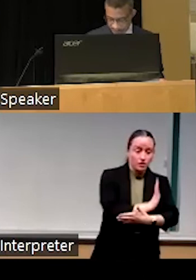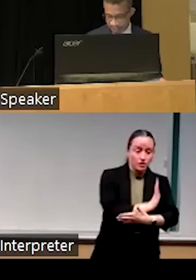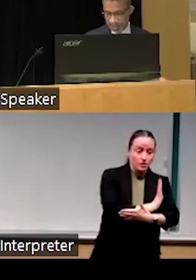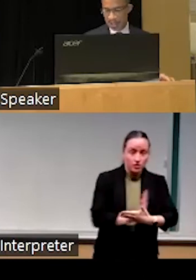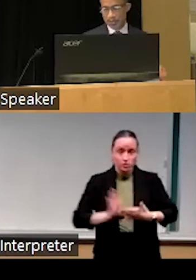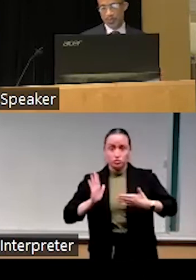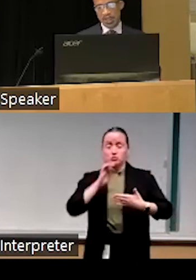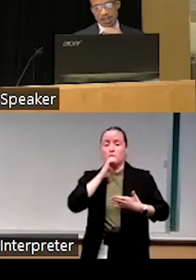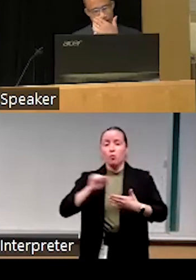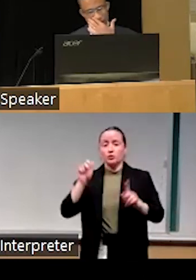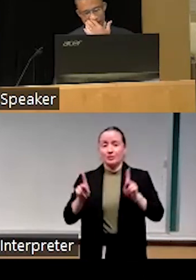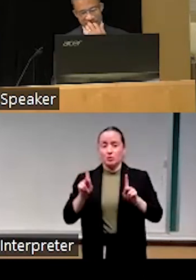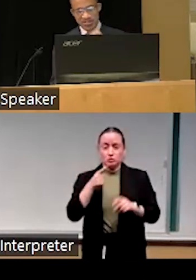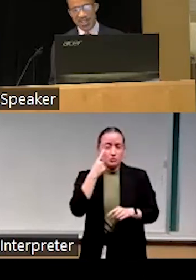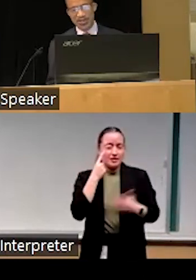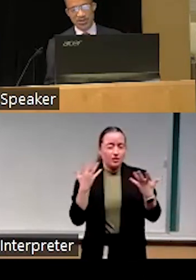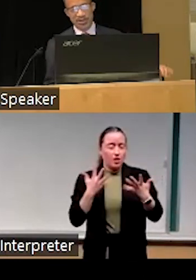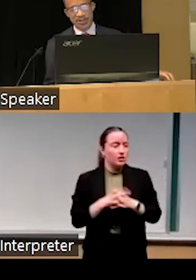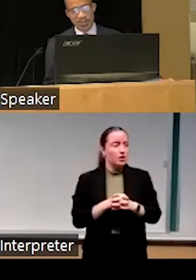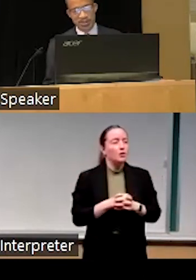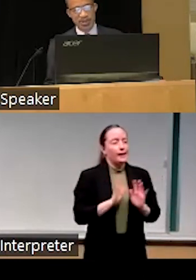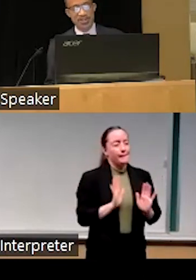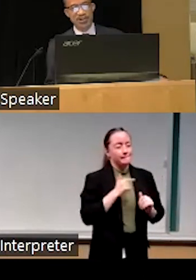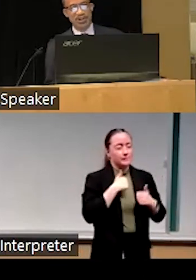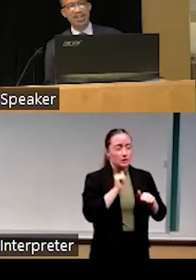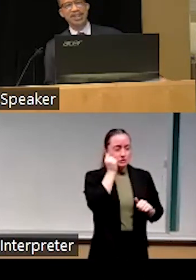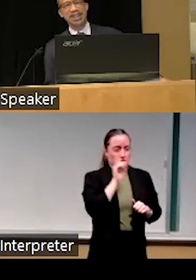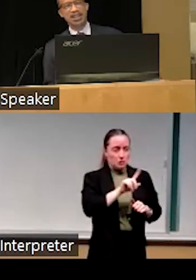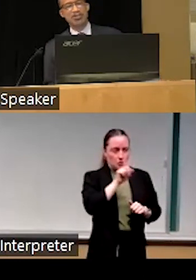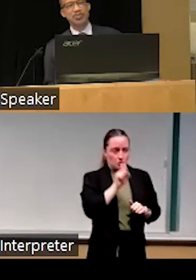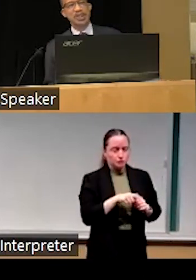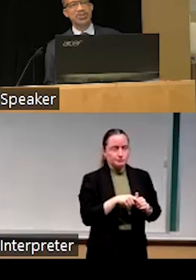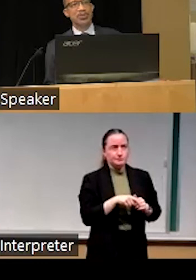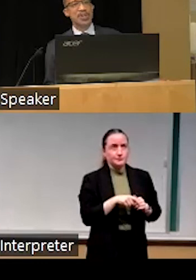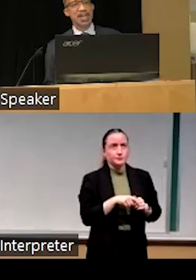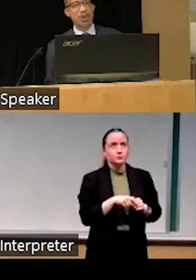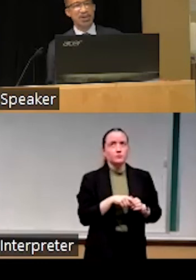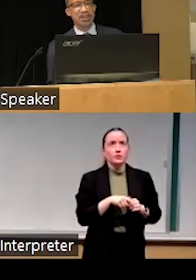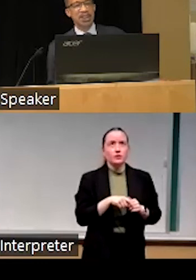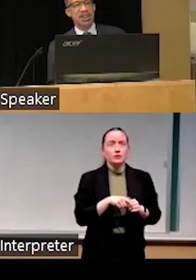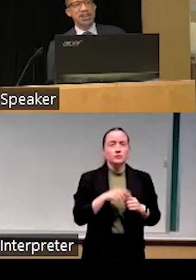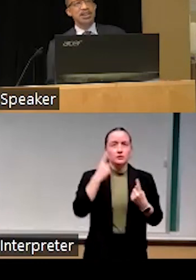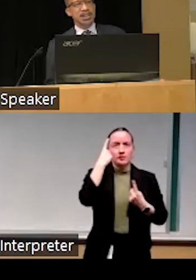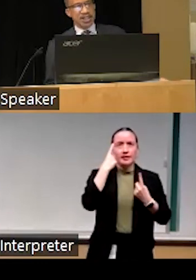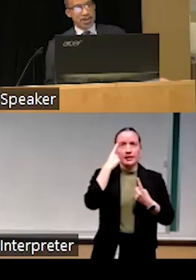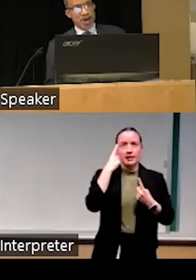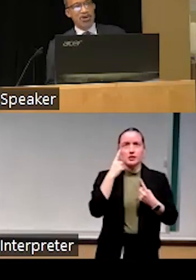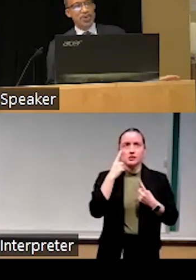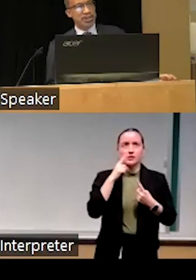okay um so if I understand your your question correctly um sort of thinking about empowerment